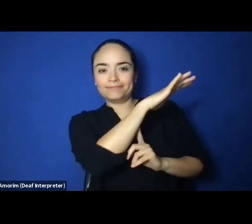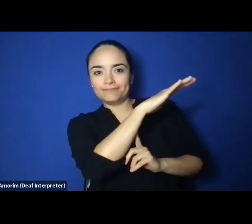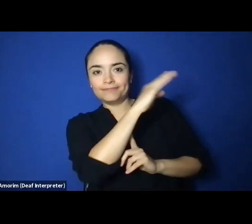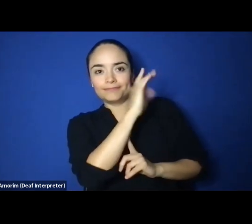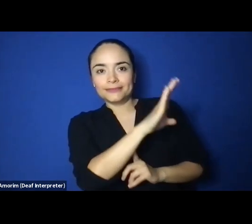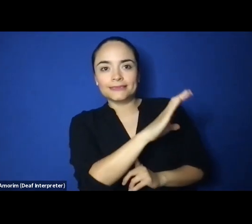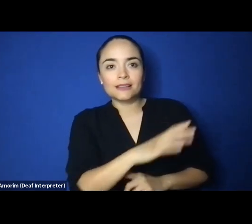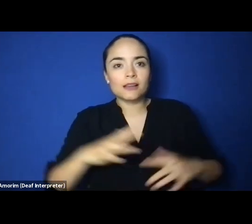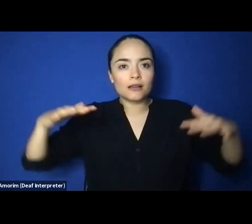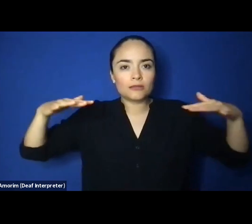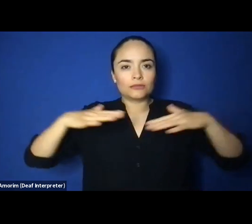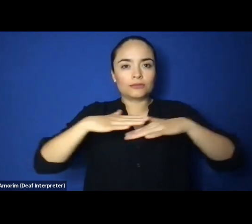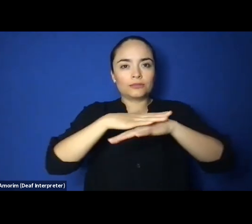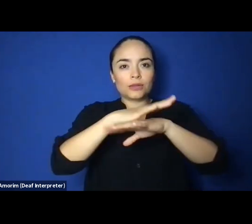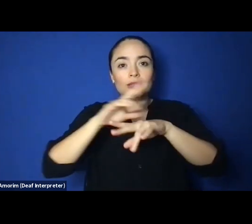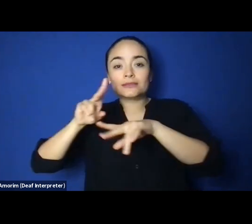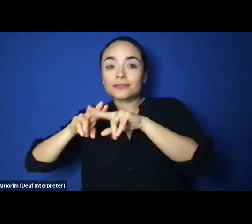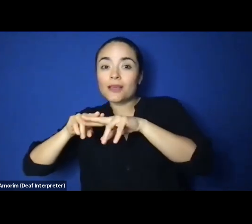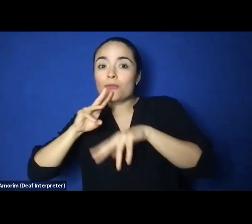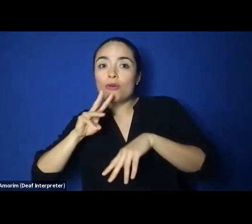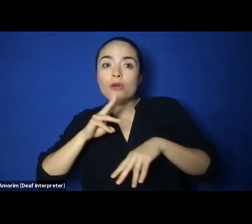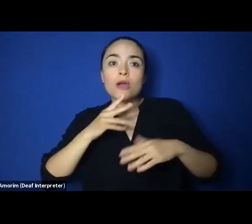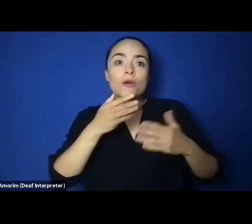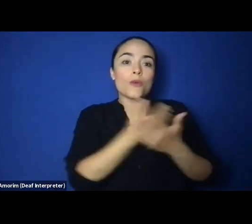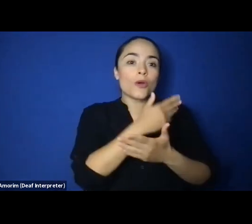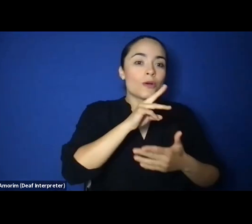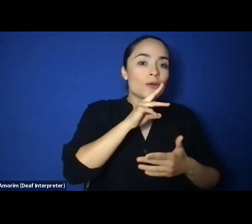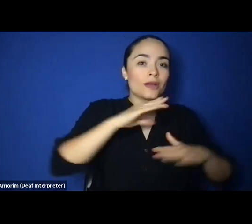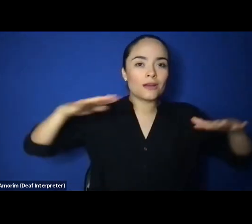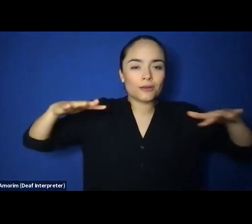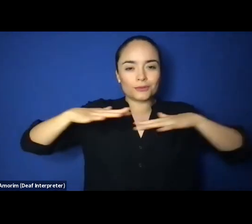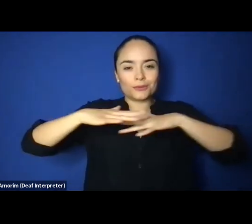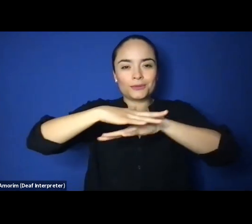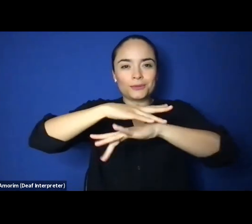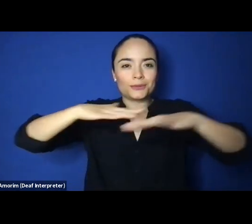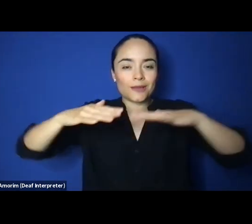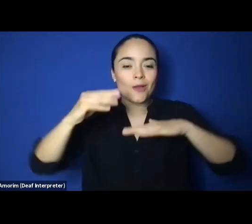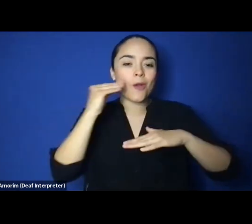before, is only 107 years old. We're so excited you're able to join us on Indigenous Voices,